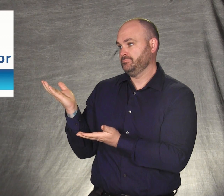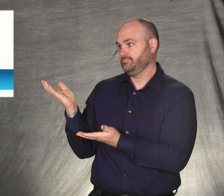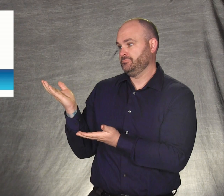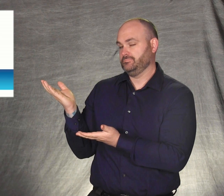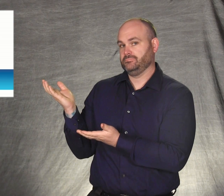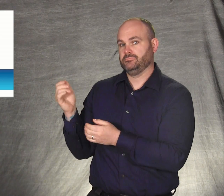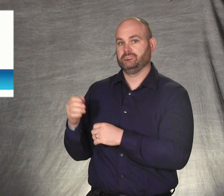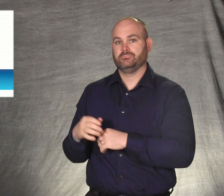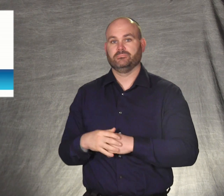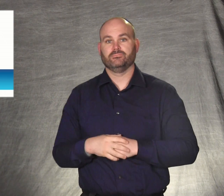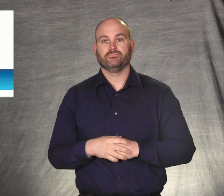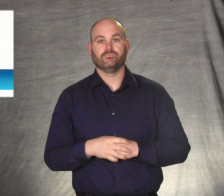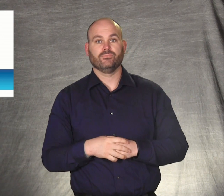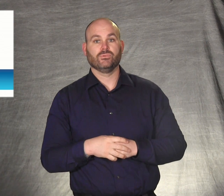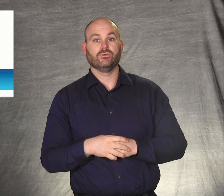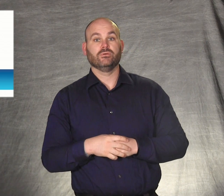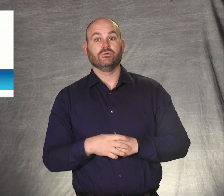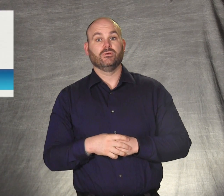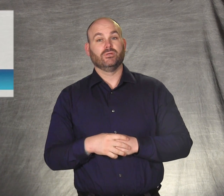and Emory Dively, Outreach Specialist.